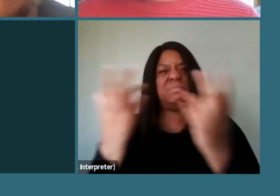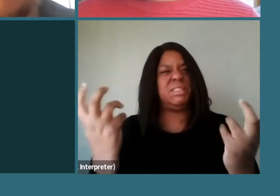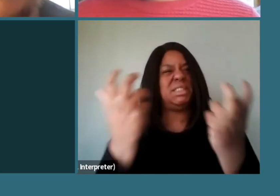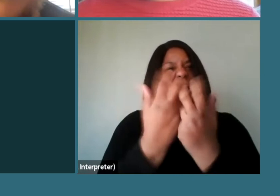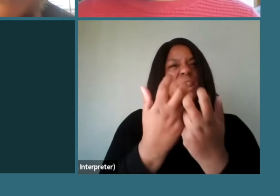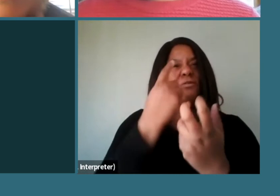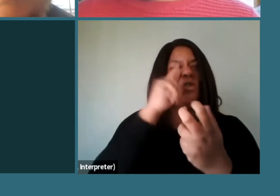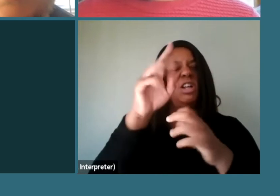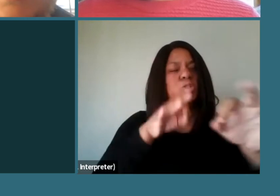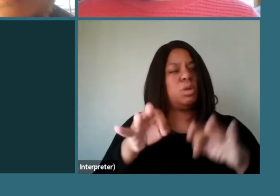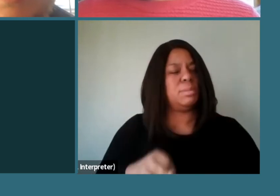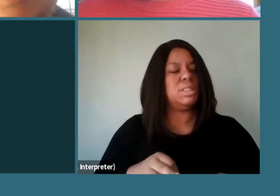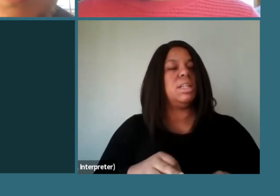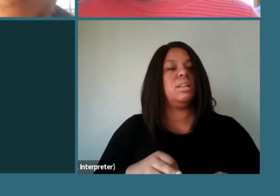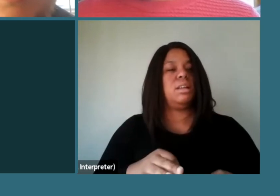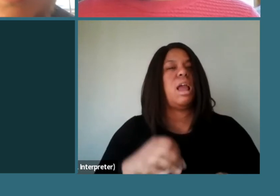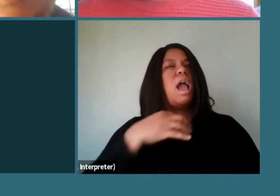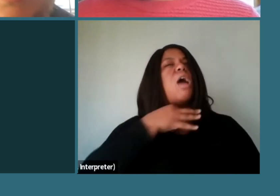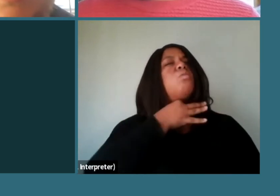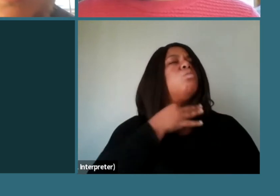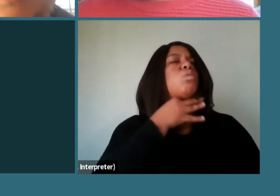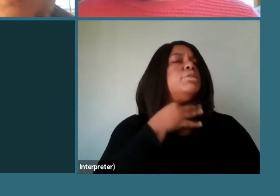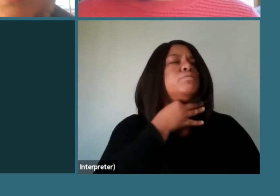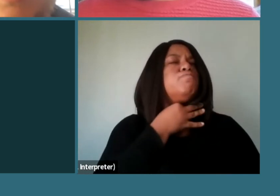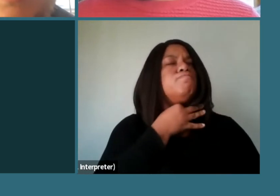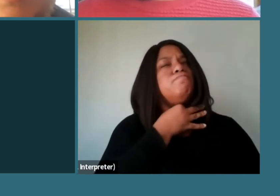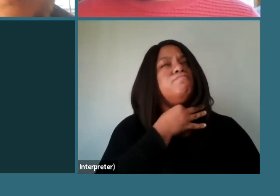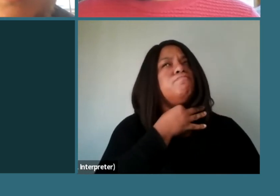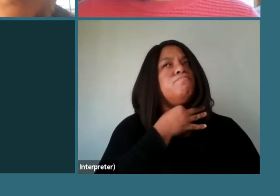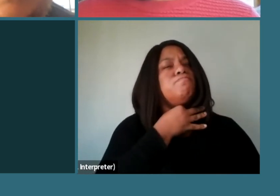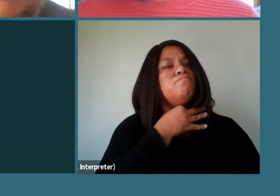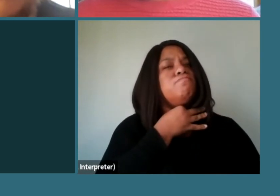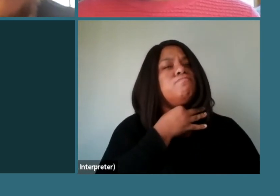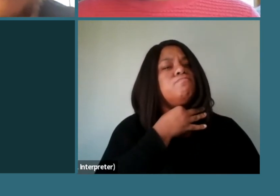I did kind of wonder what I would-